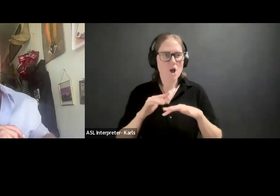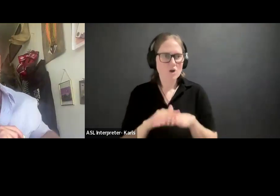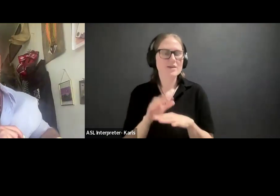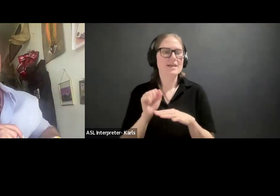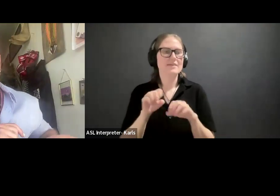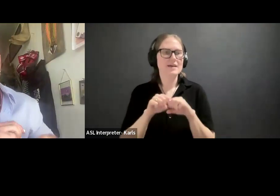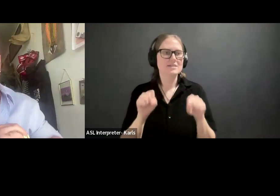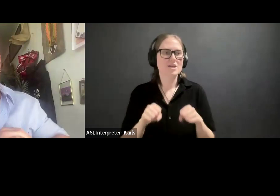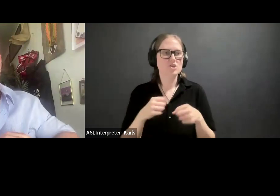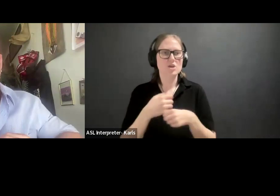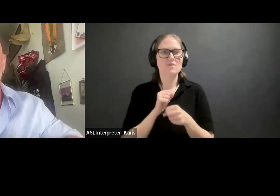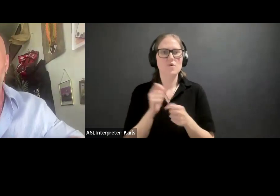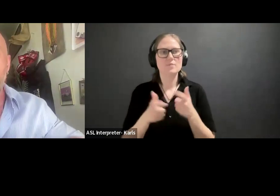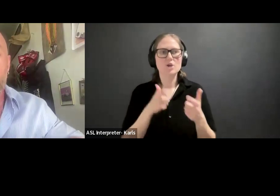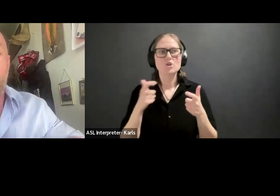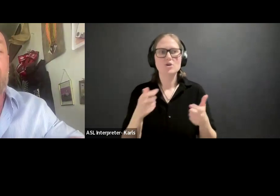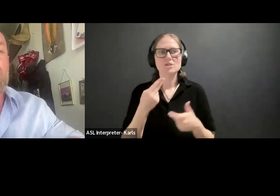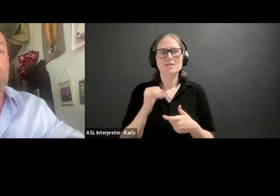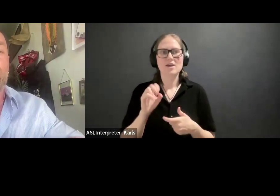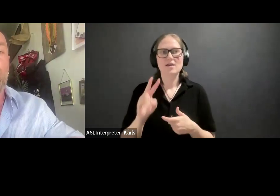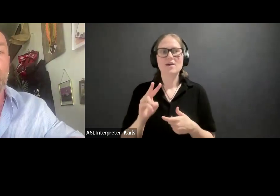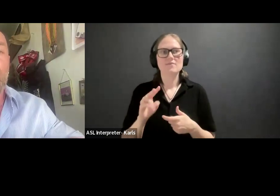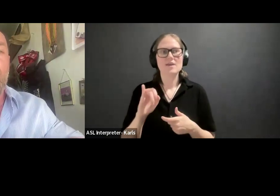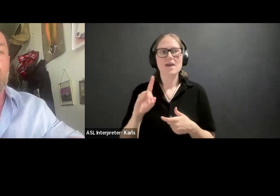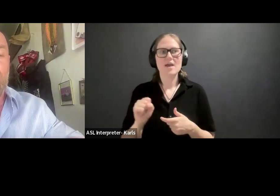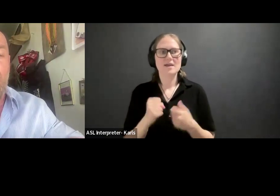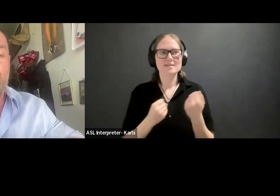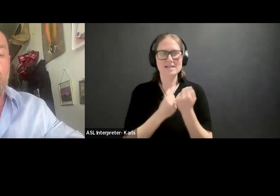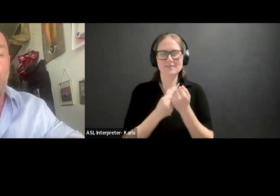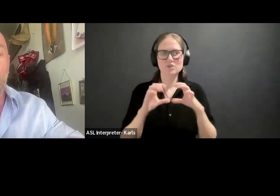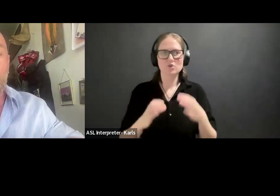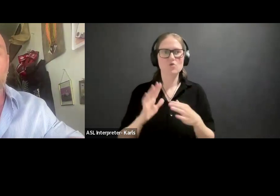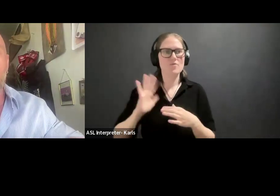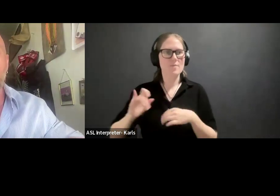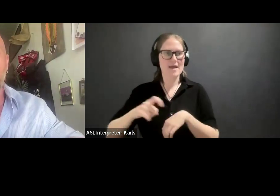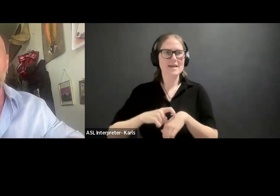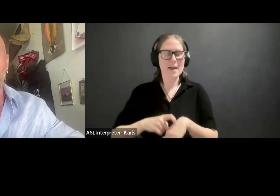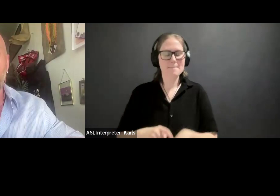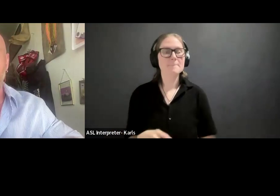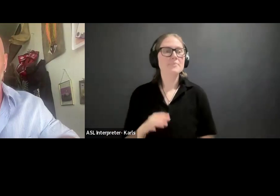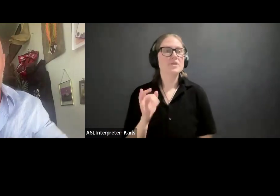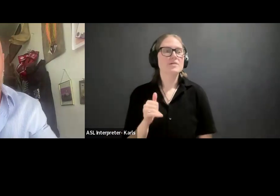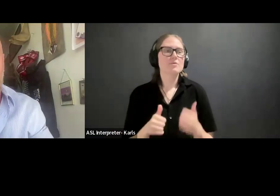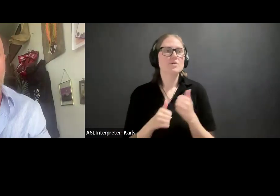the largest HIV-AIDS activism group of the time, which was mostly erased from the historical record.